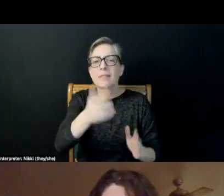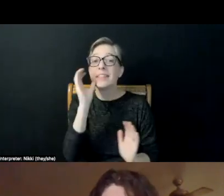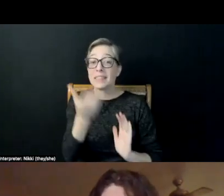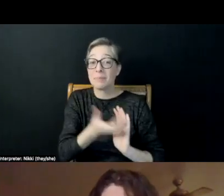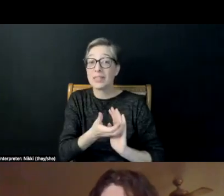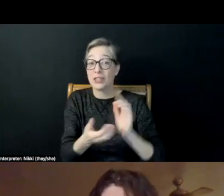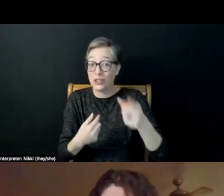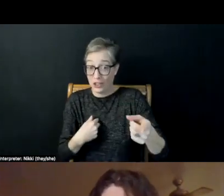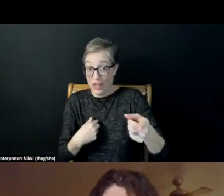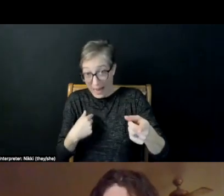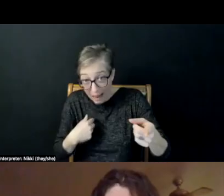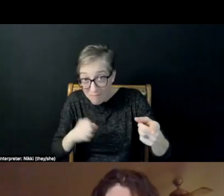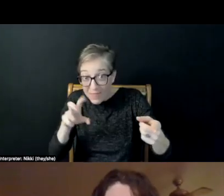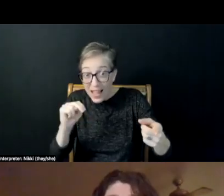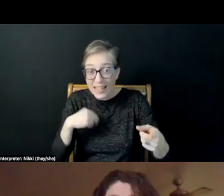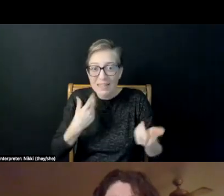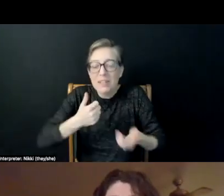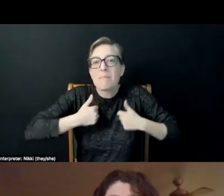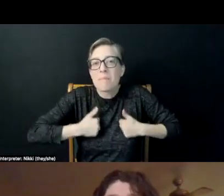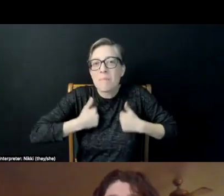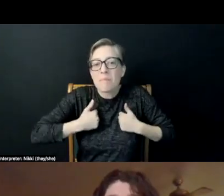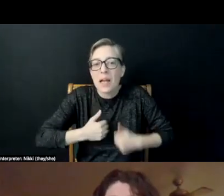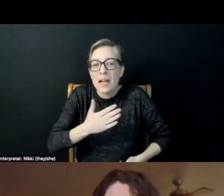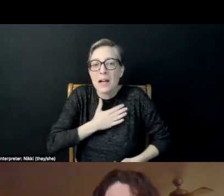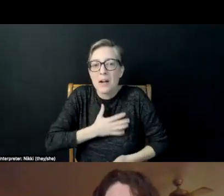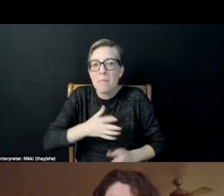my daughter baths with the tub securely in the bassinet.